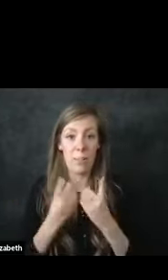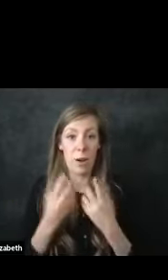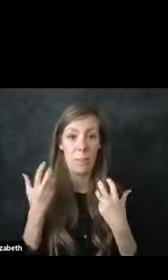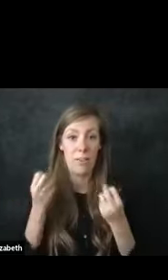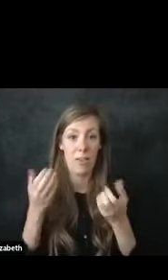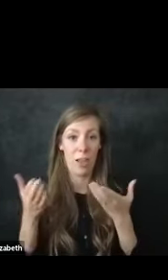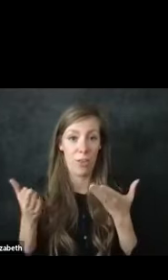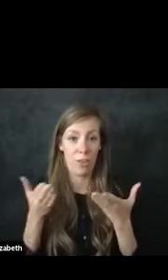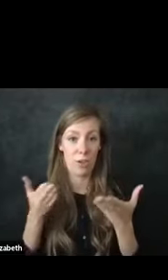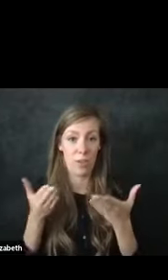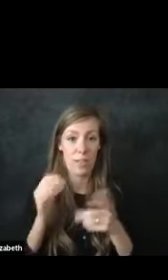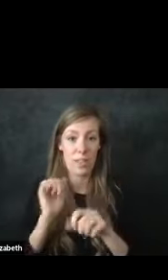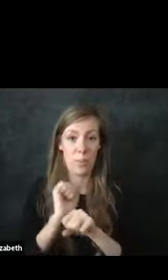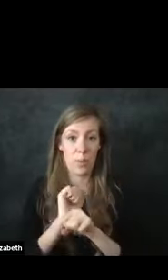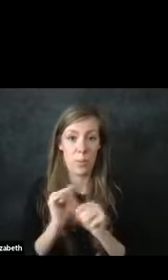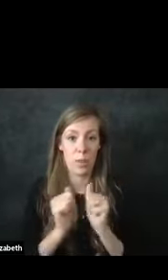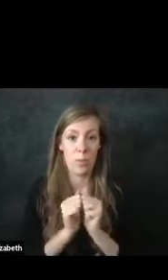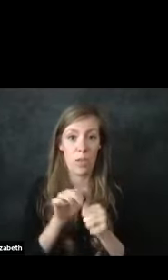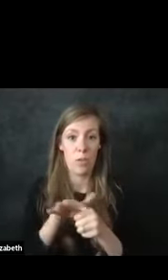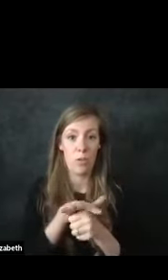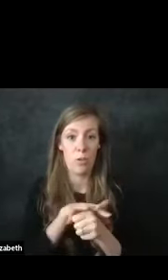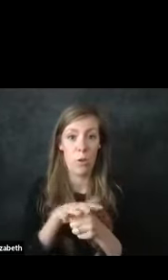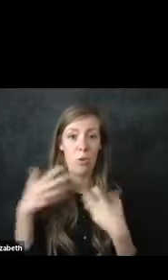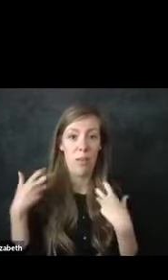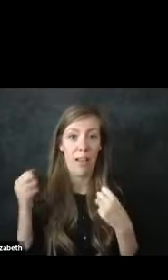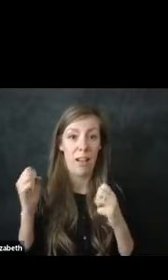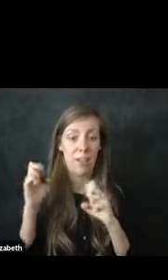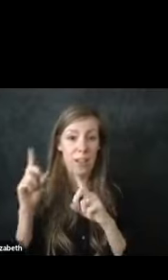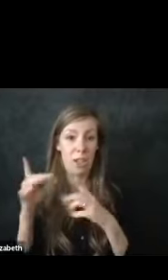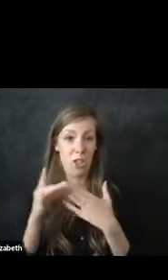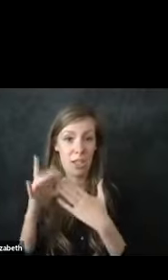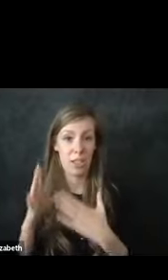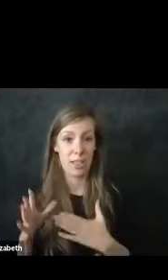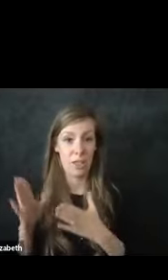has been working with local health and education leaders on plans to provide free